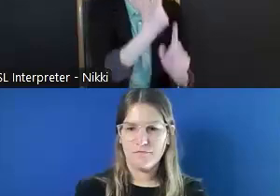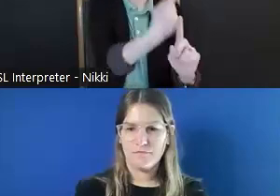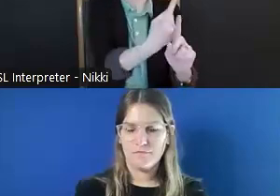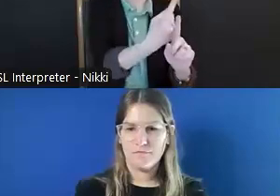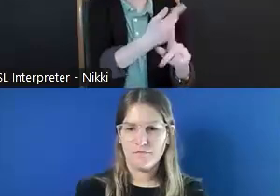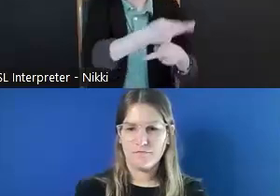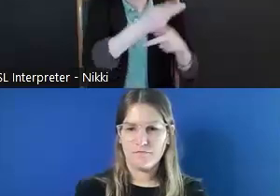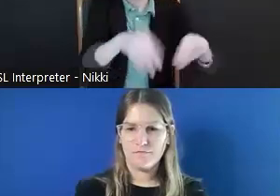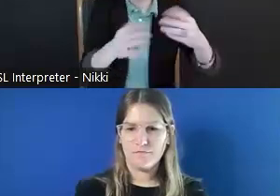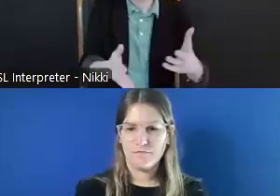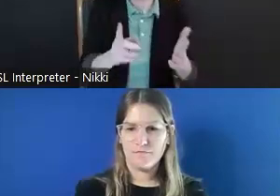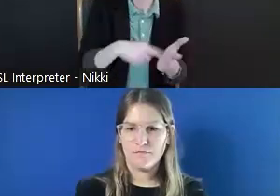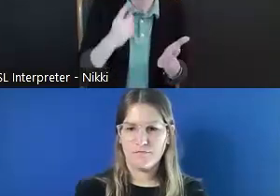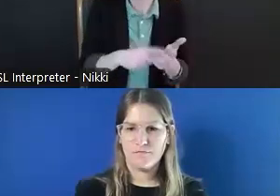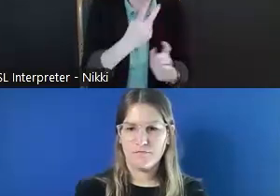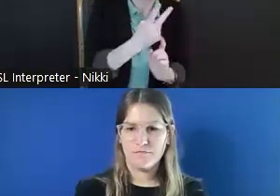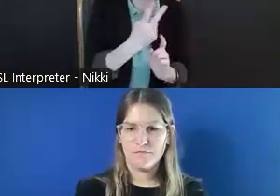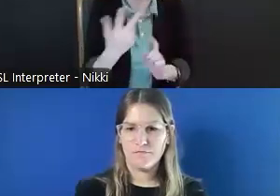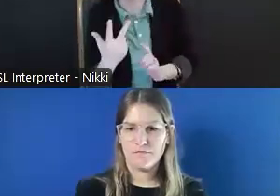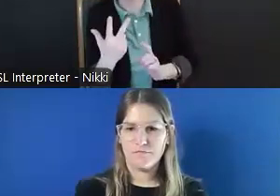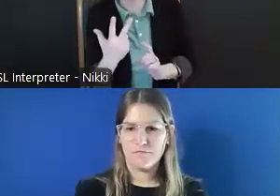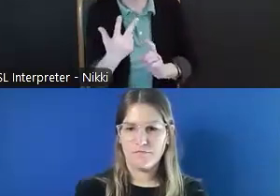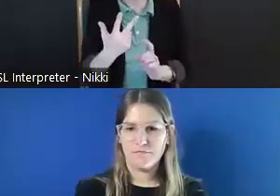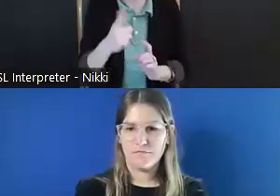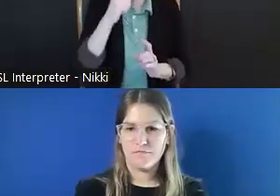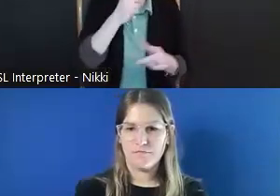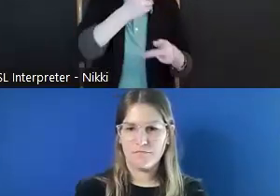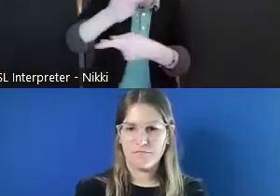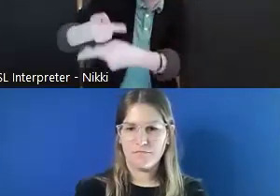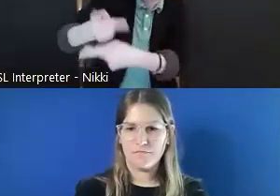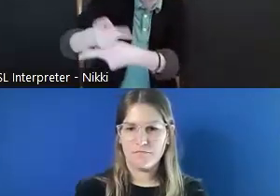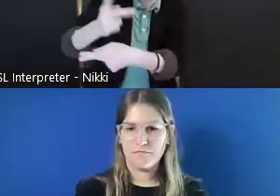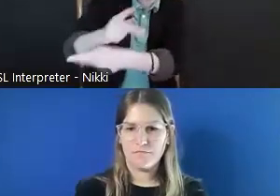three people who are primary caregivers and so when we think about these dietic interventions